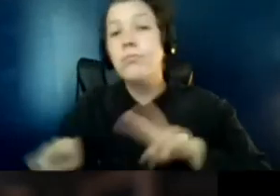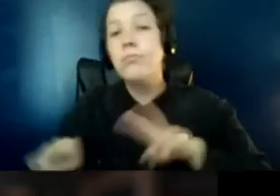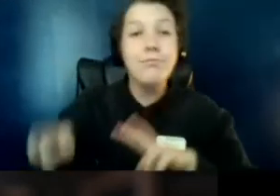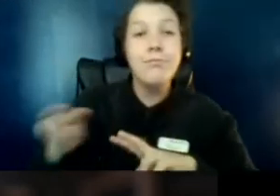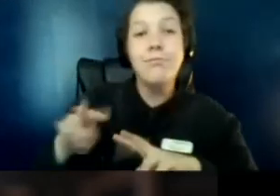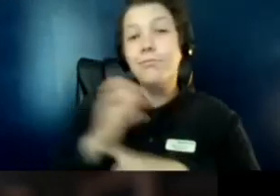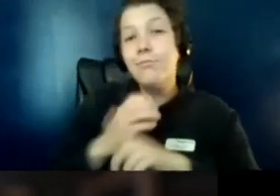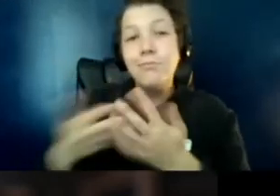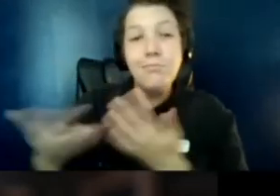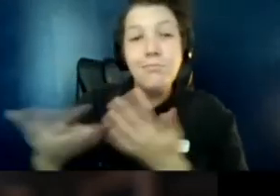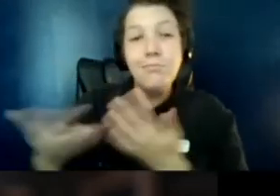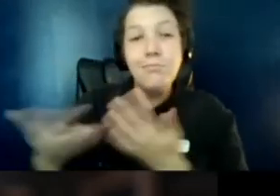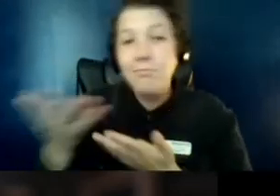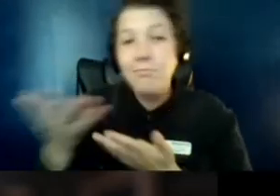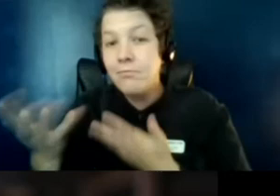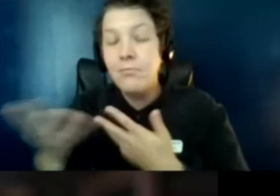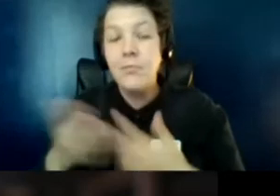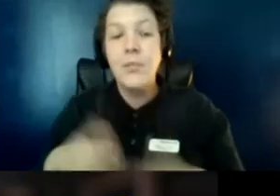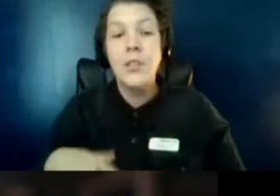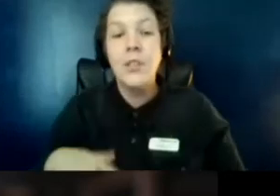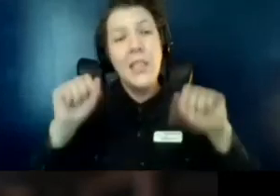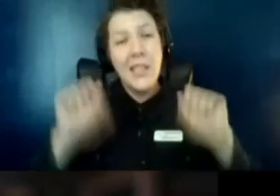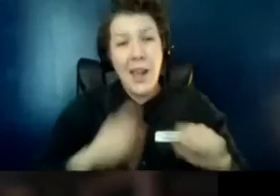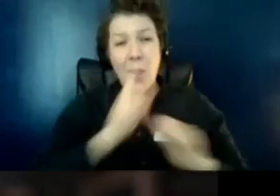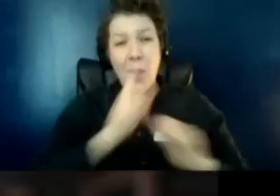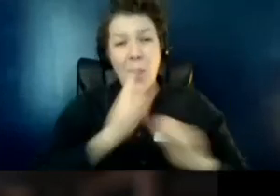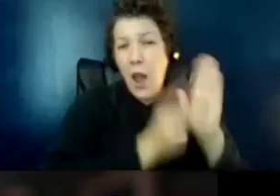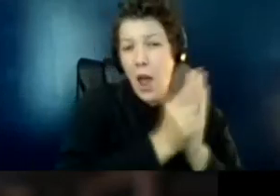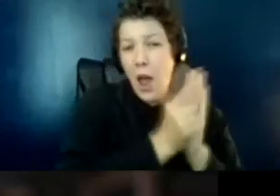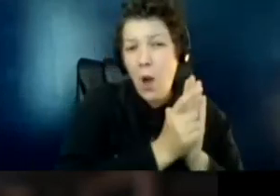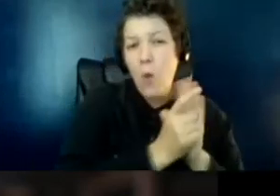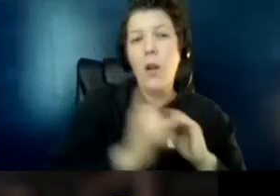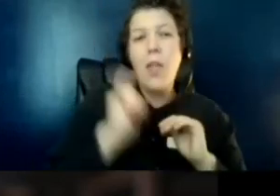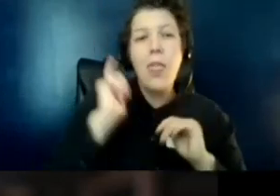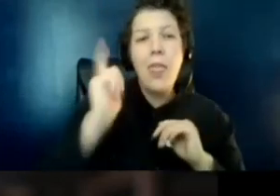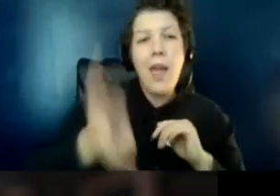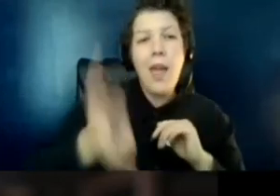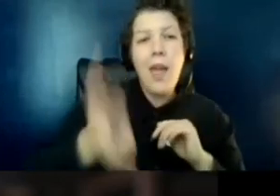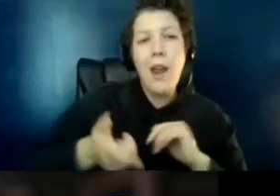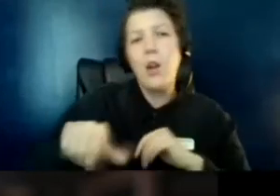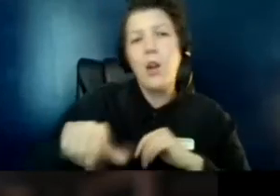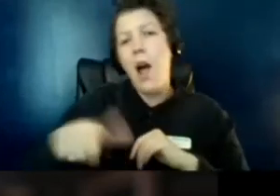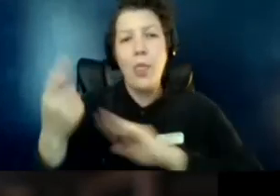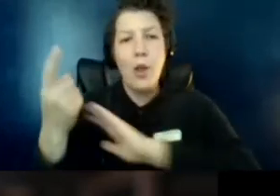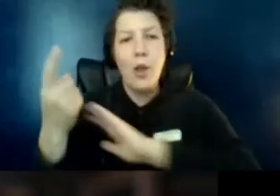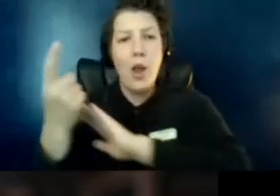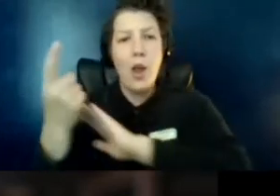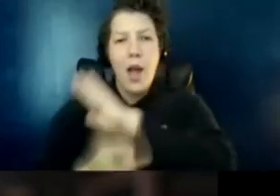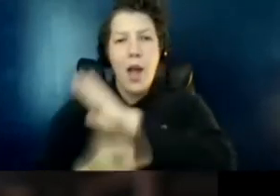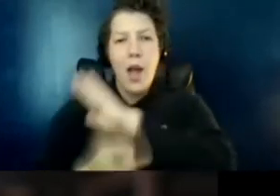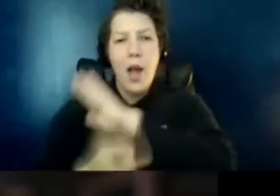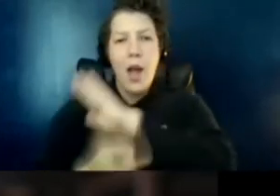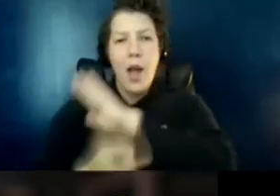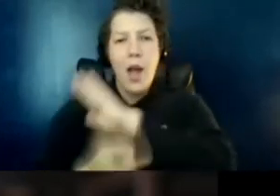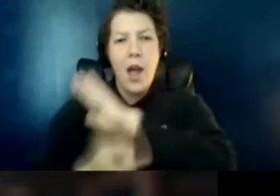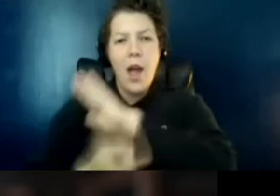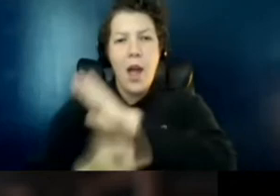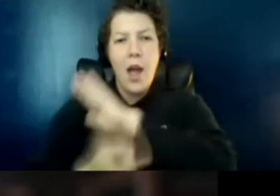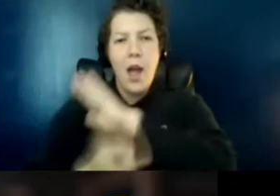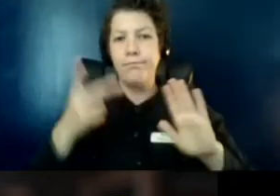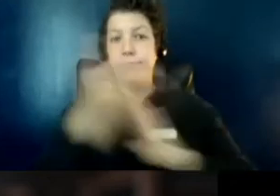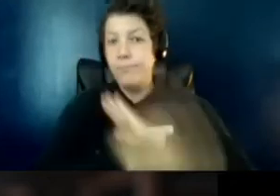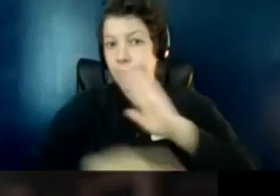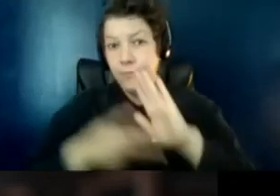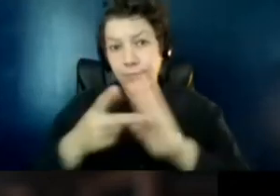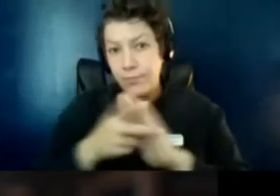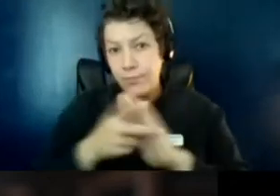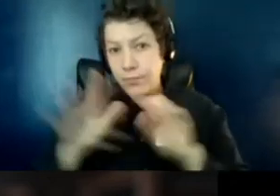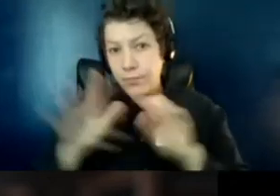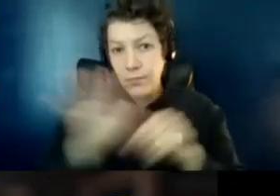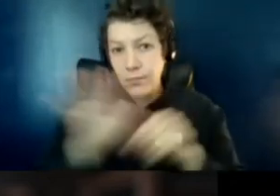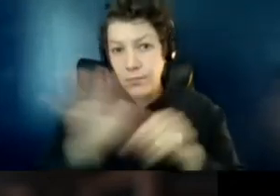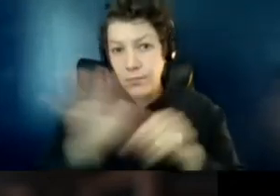session in that 240‑hour period. We're talking about Les than 1% of the time. So the idea